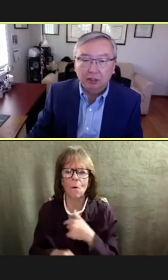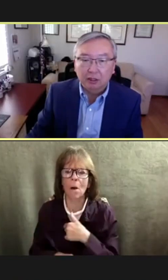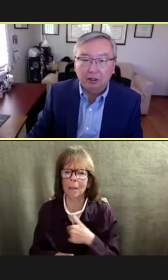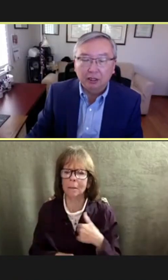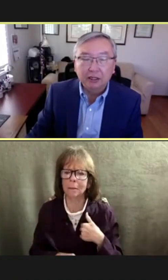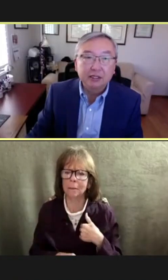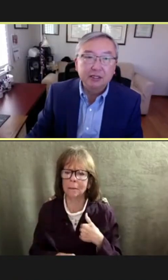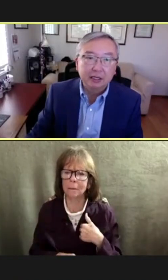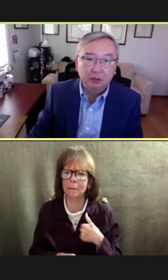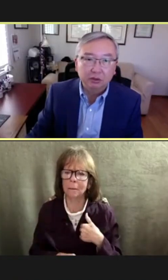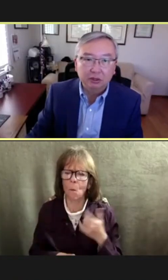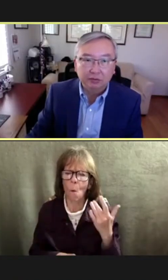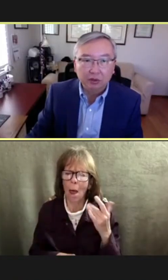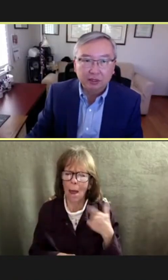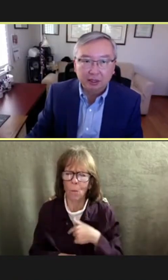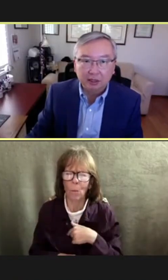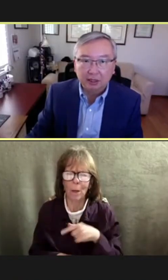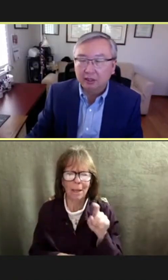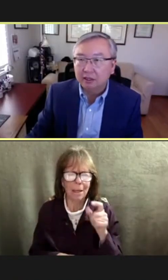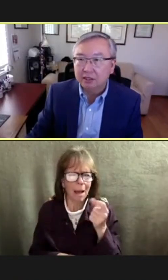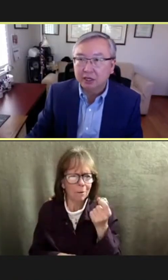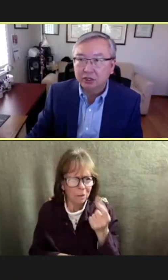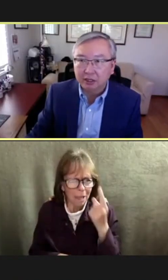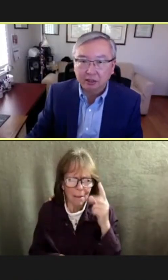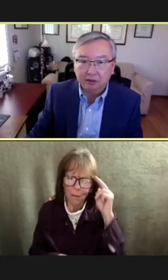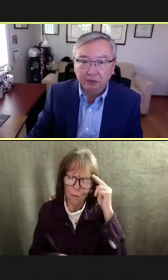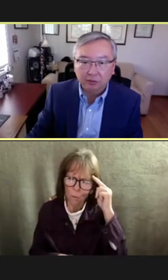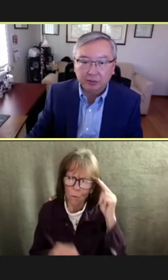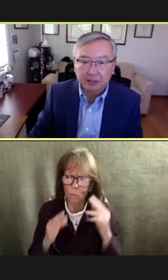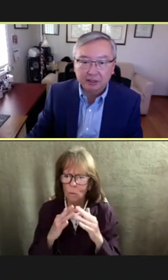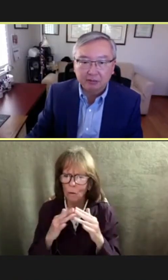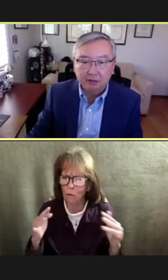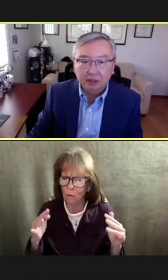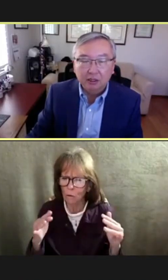especially in the field of medicine?